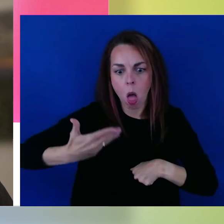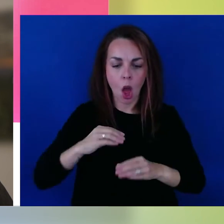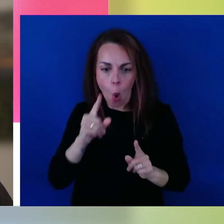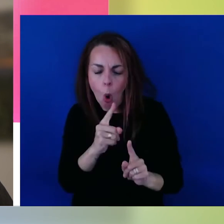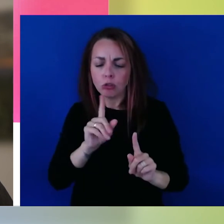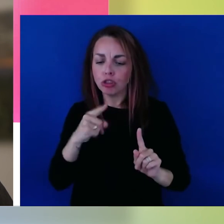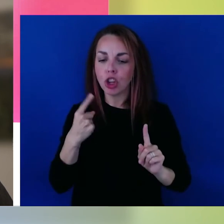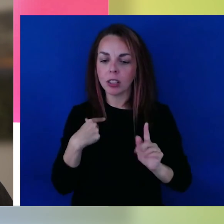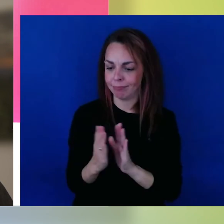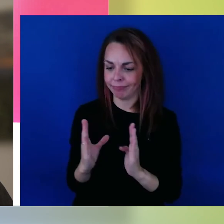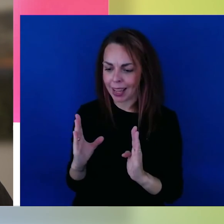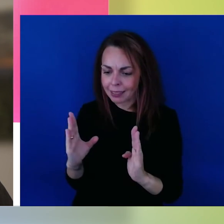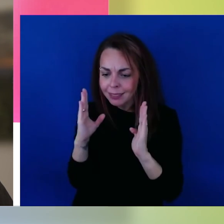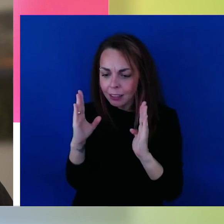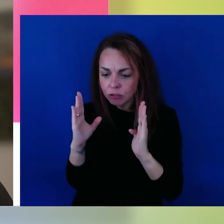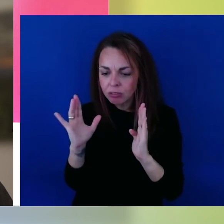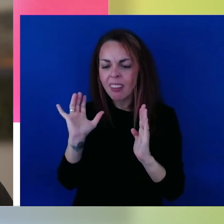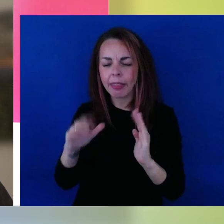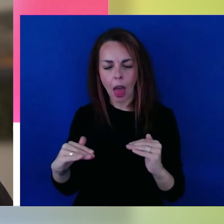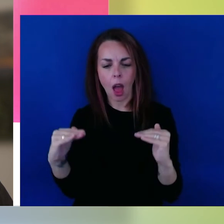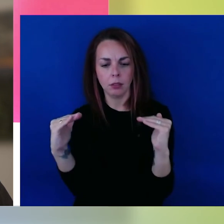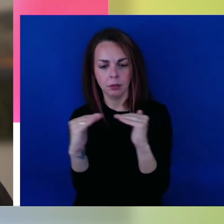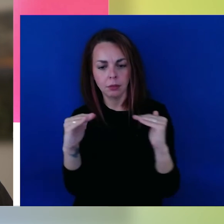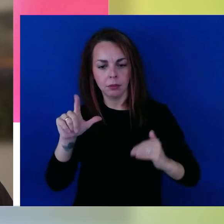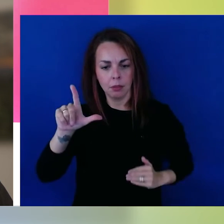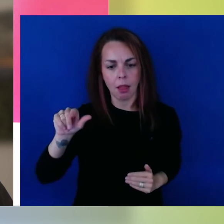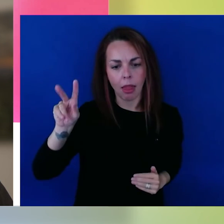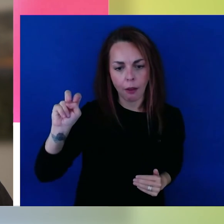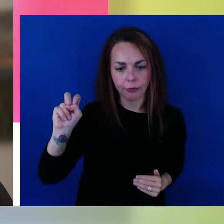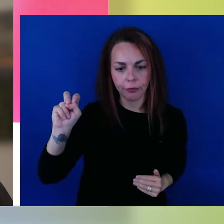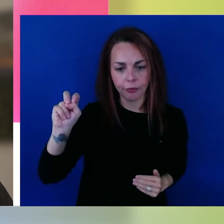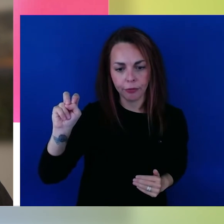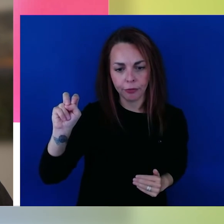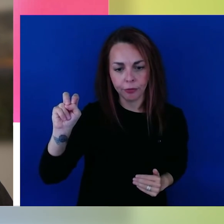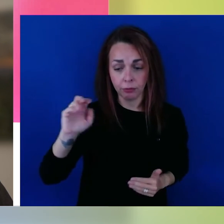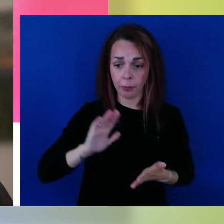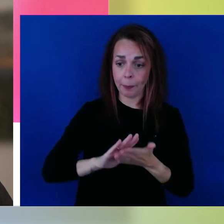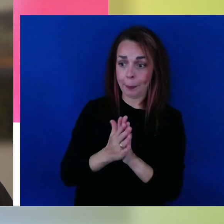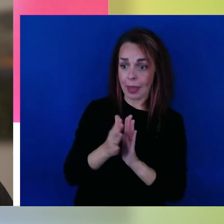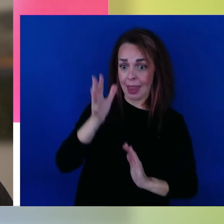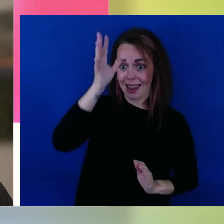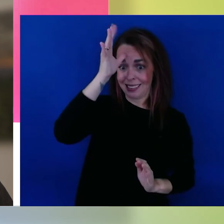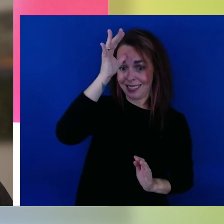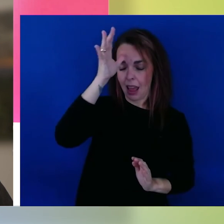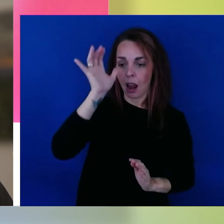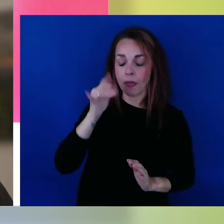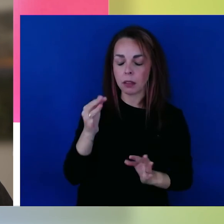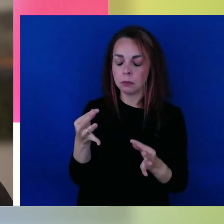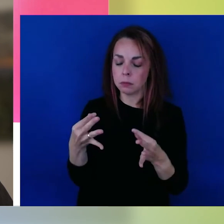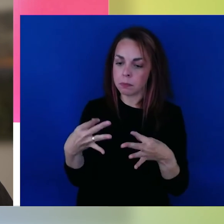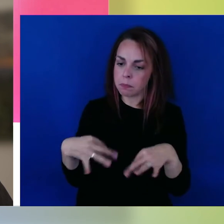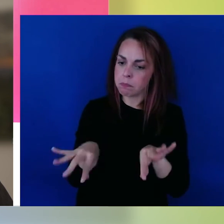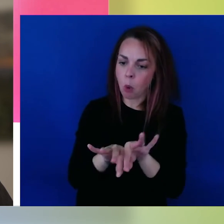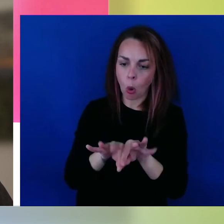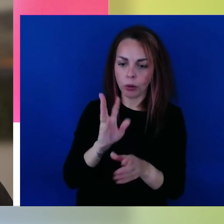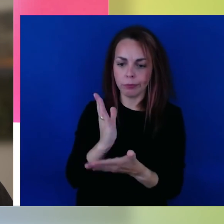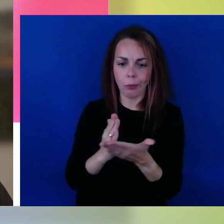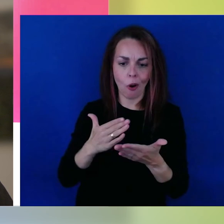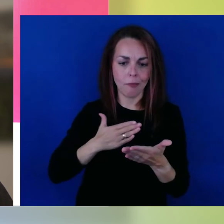that is equal to love. Fatherhood has been a huge and crucial part of my entire ALS journey.